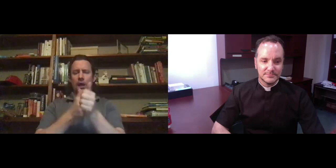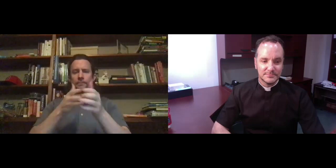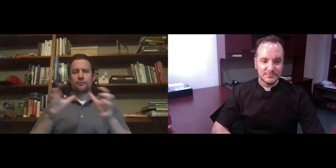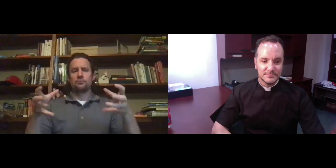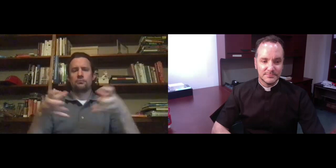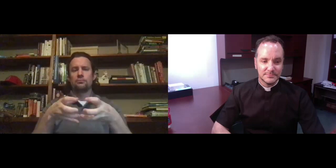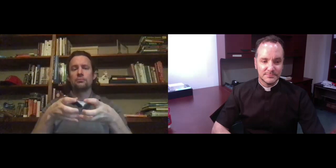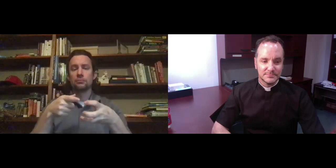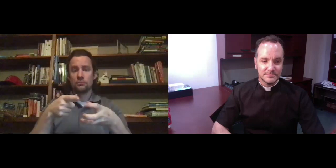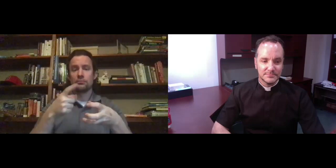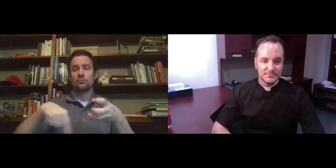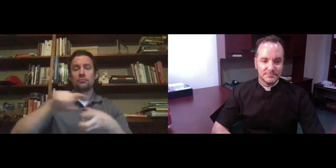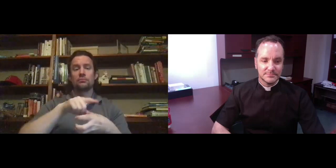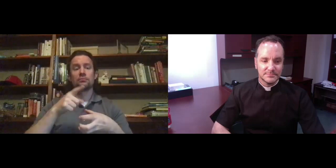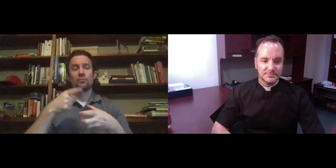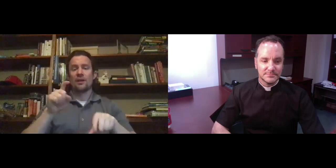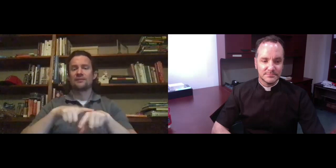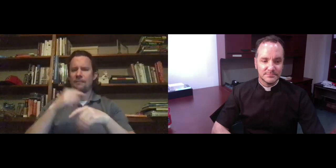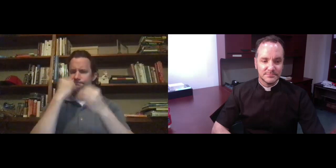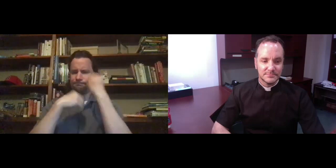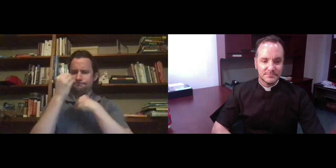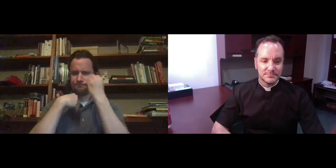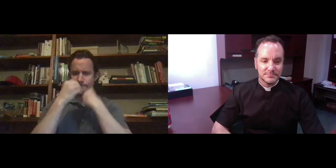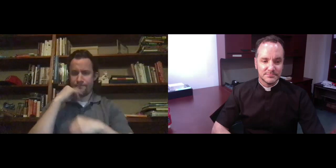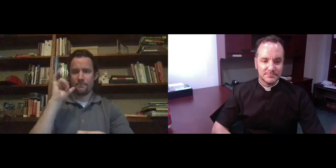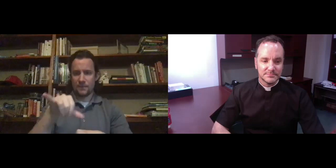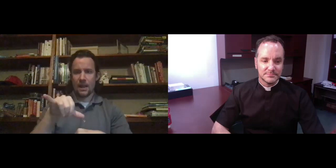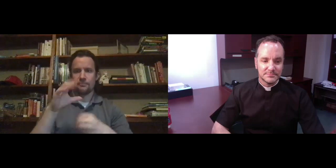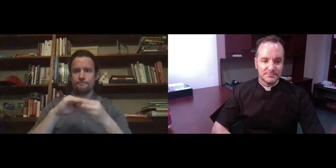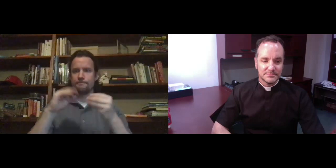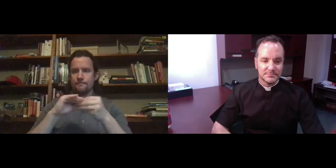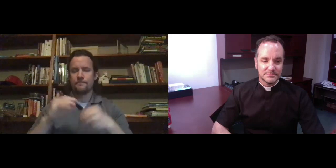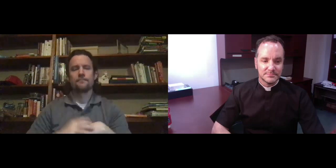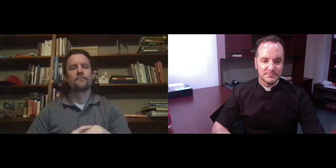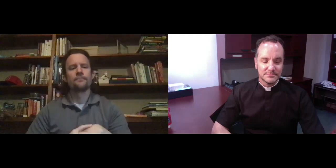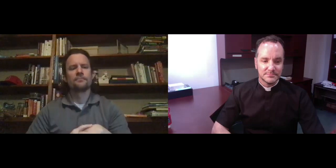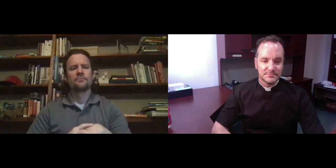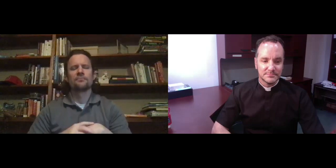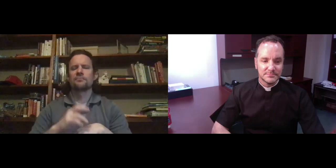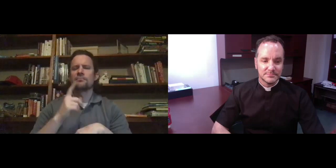Peter turned and saw the disciple following whom Jesus loved,